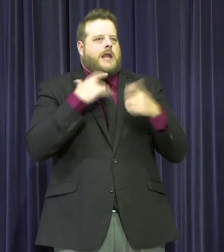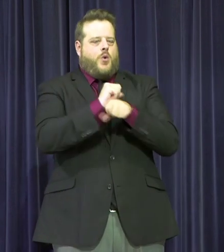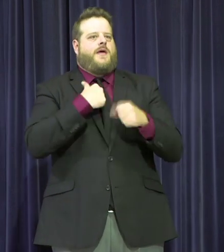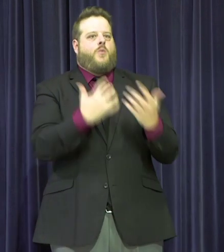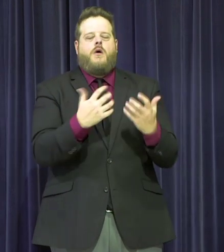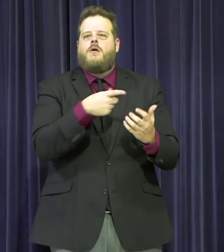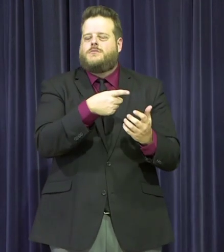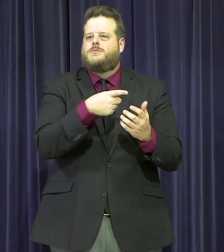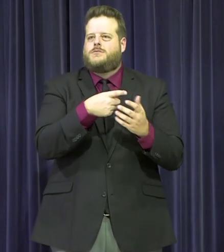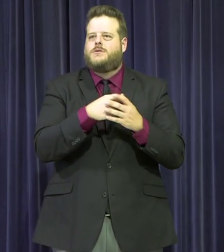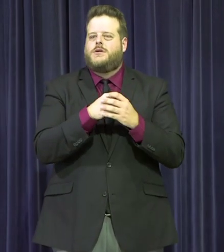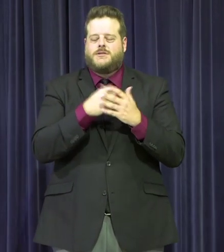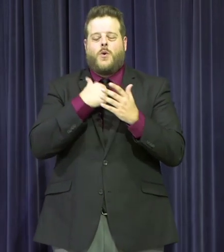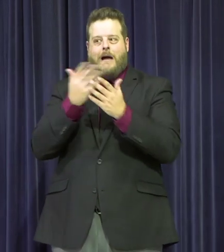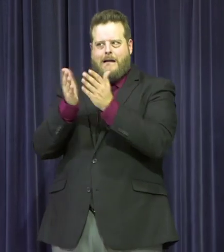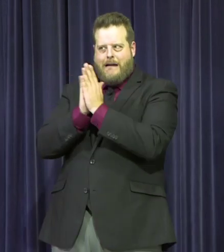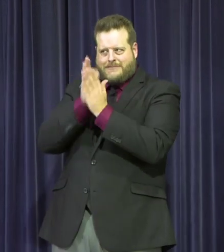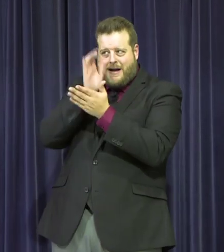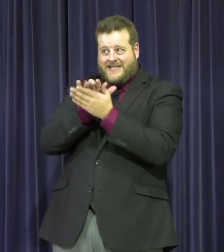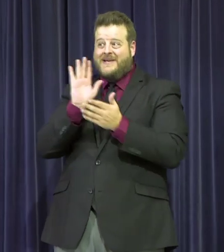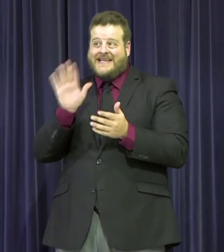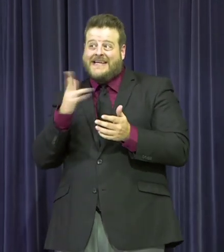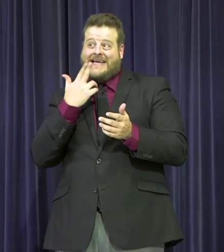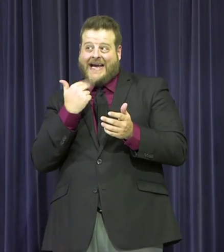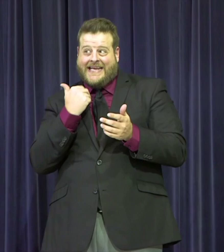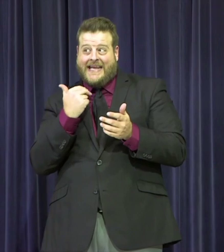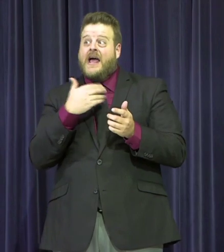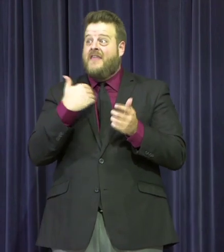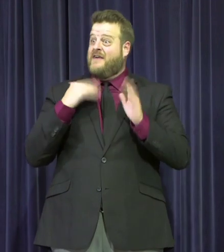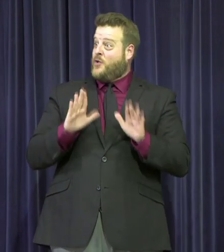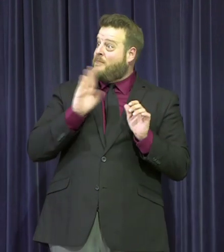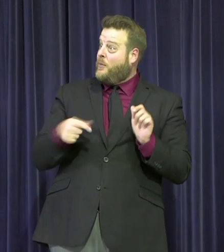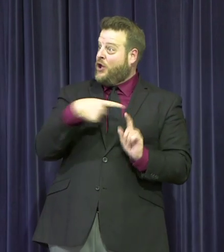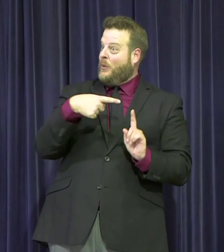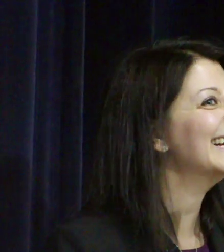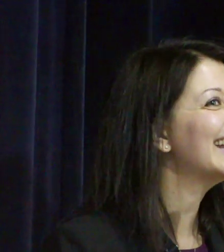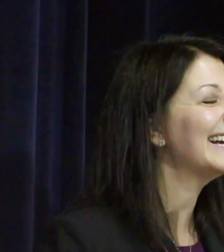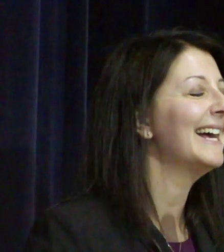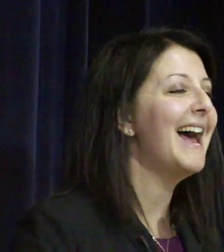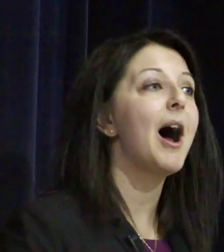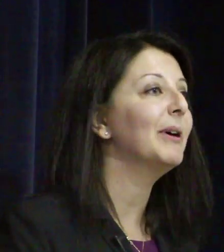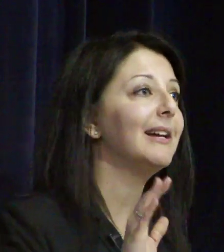I asked my husband, "hey, Honey, there's some great barbecue in North Carolina, what do